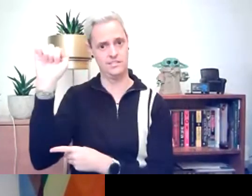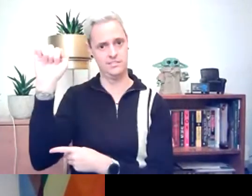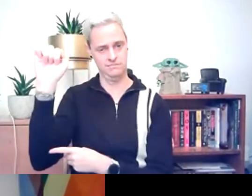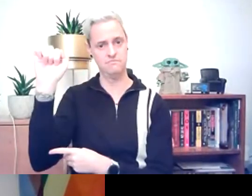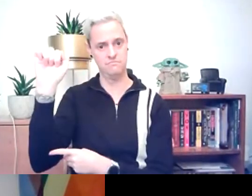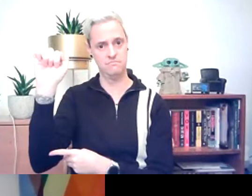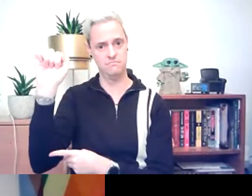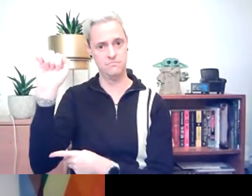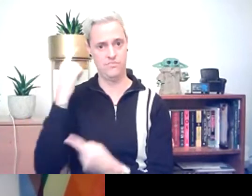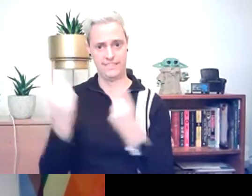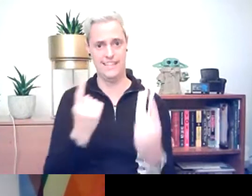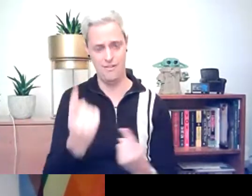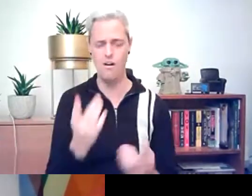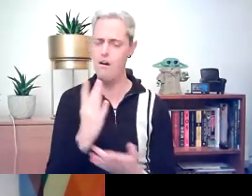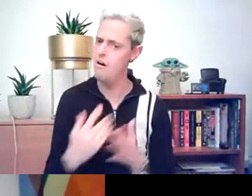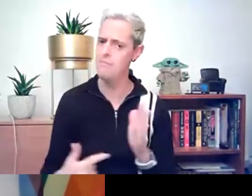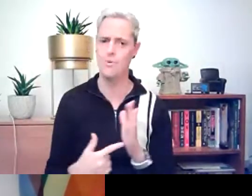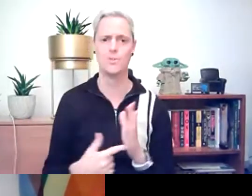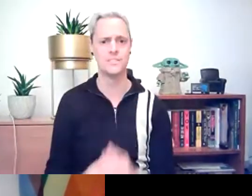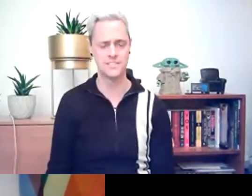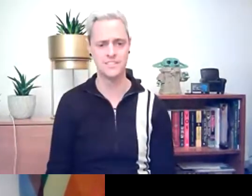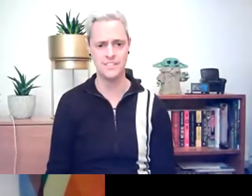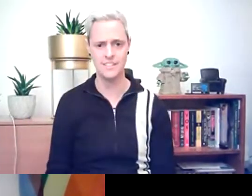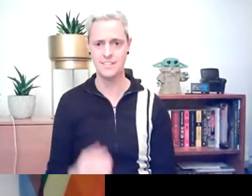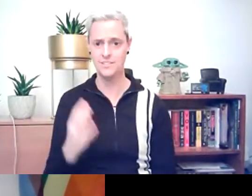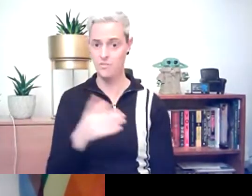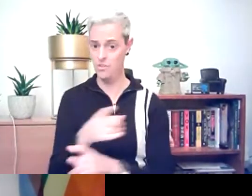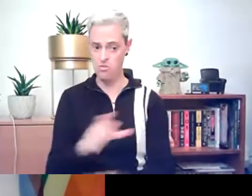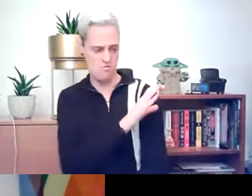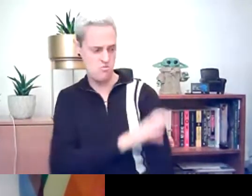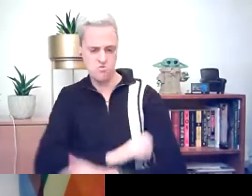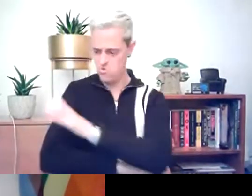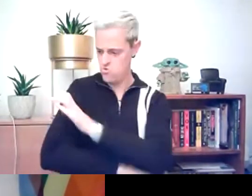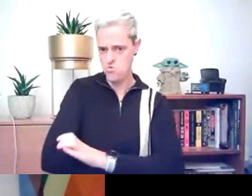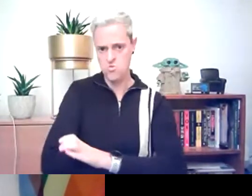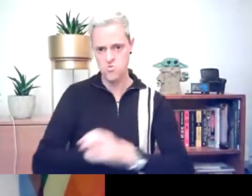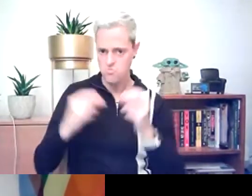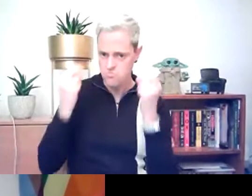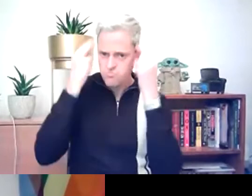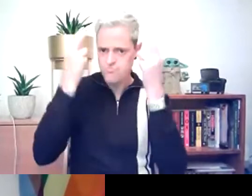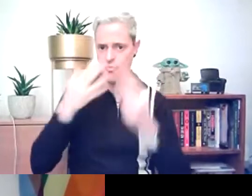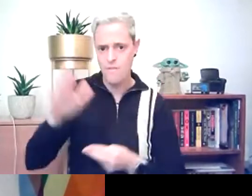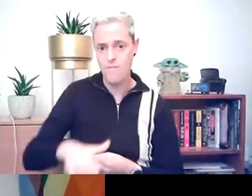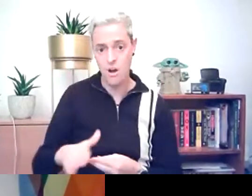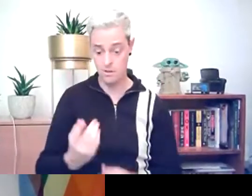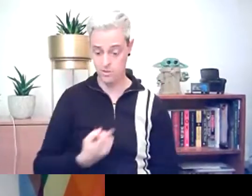18:27:30 That's so important and resilience, you know comes through looking after ourselves first and foremost, and our communities next. Yeah.